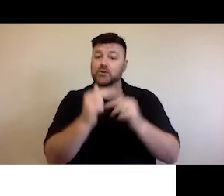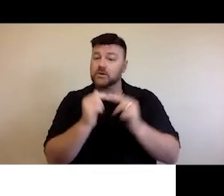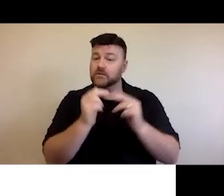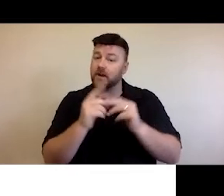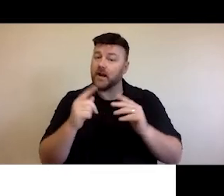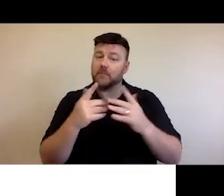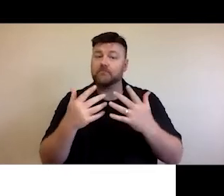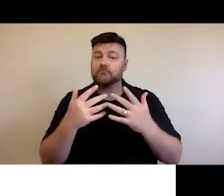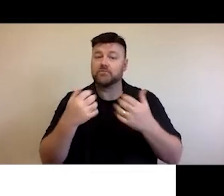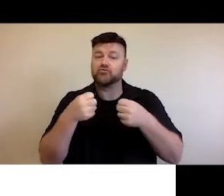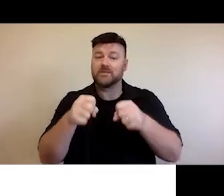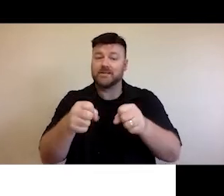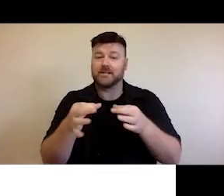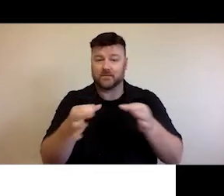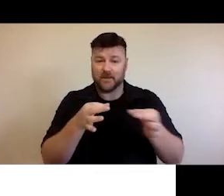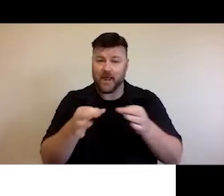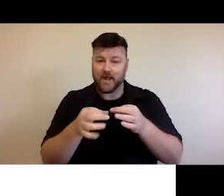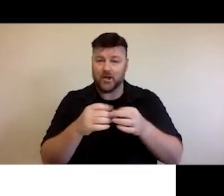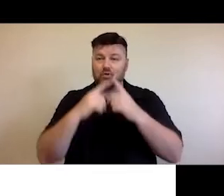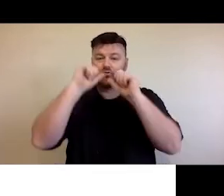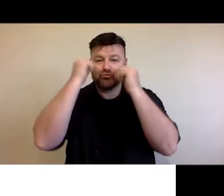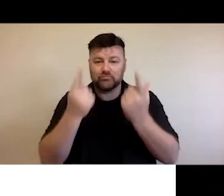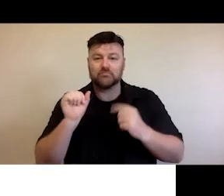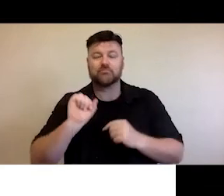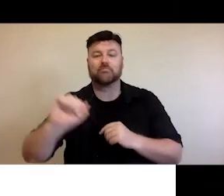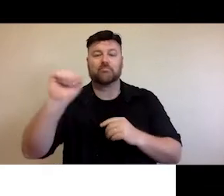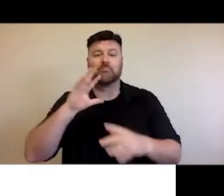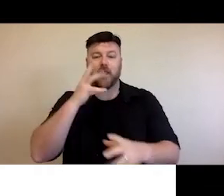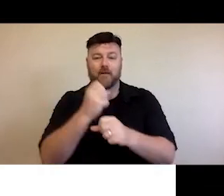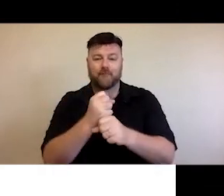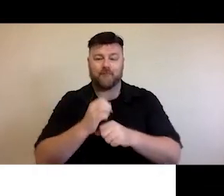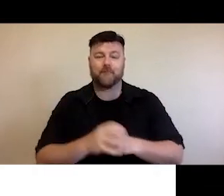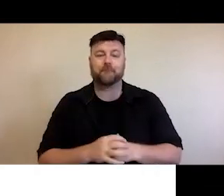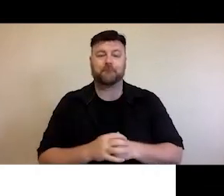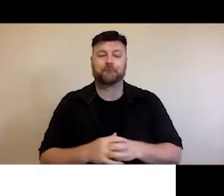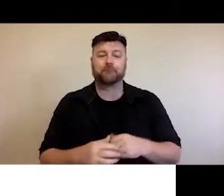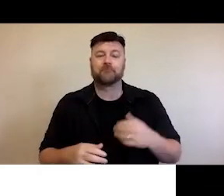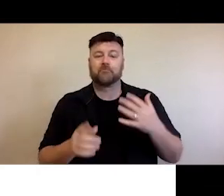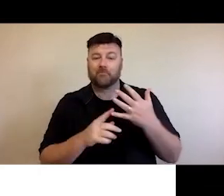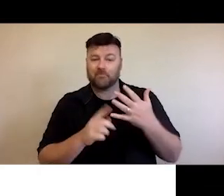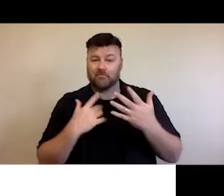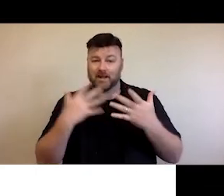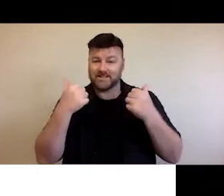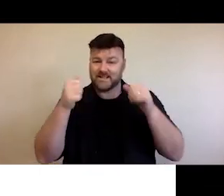purpose and realise their belief. The fourth area of success - what does good look like?